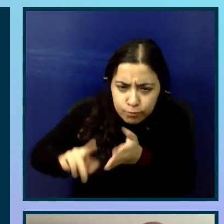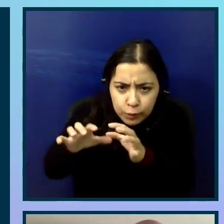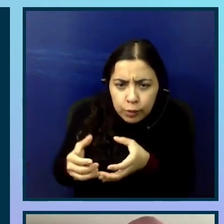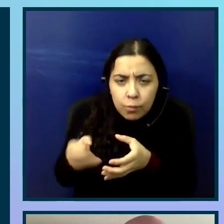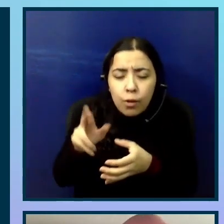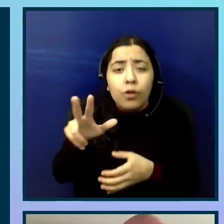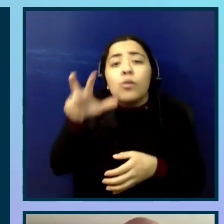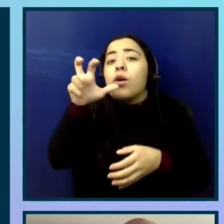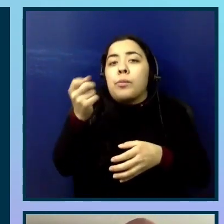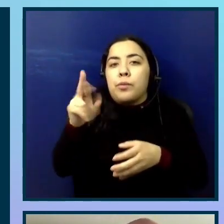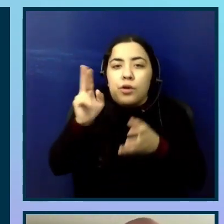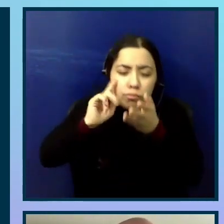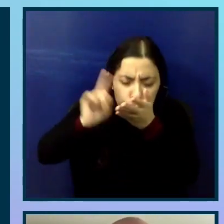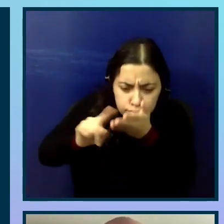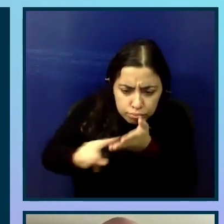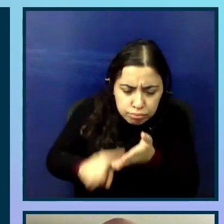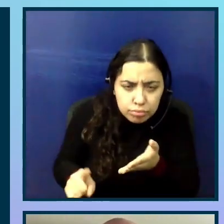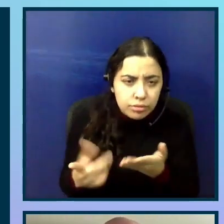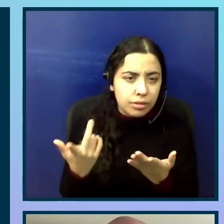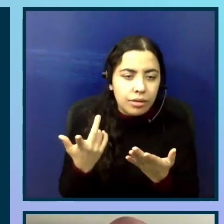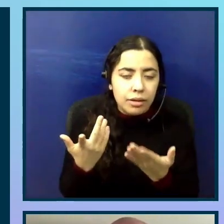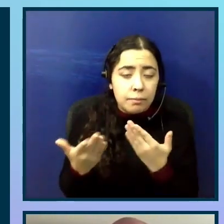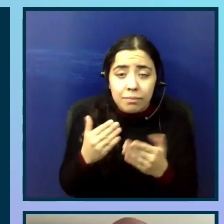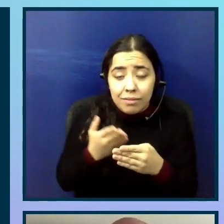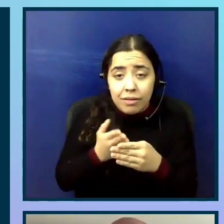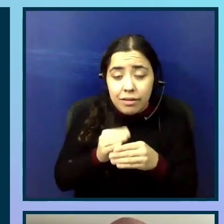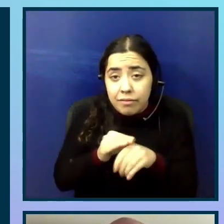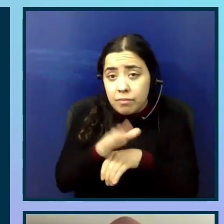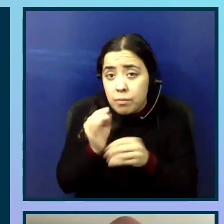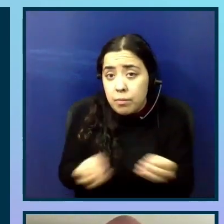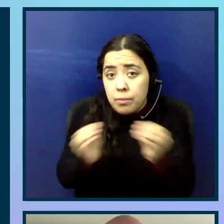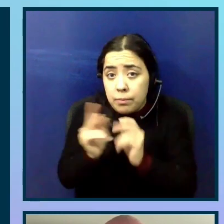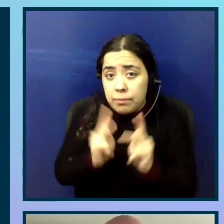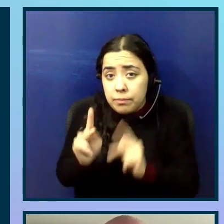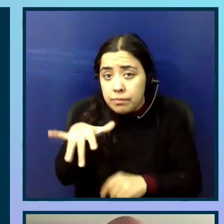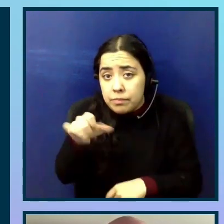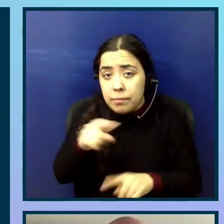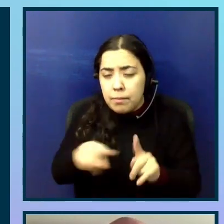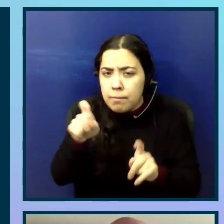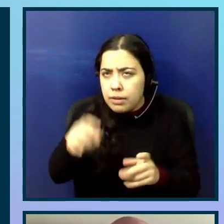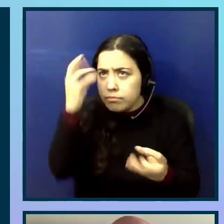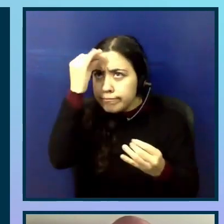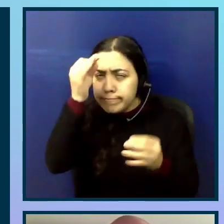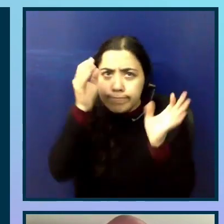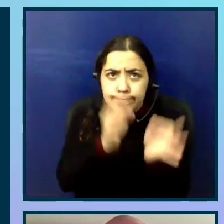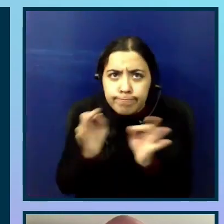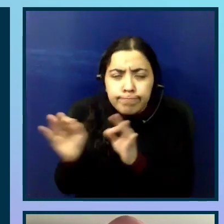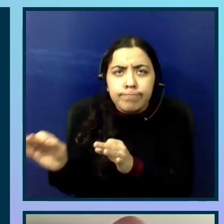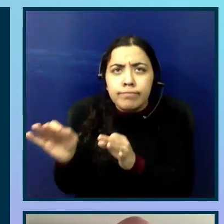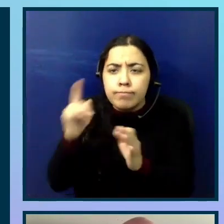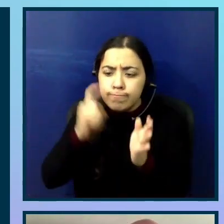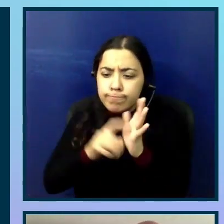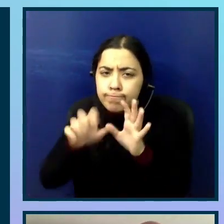It may impact more, but you always have to be, you know, we have to be absolutely certain that we're identifying the right people.